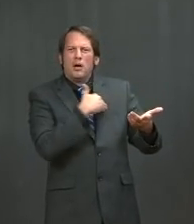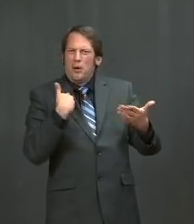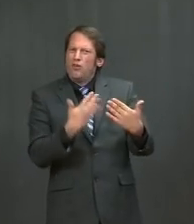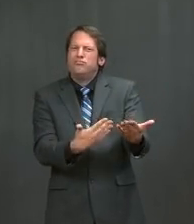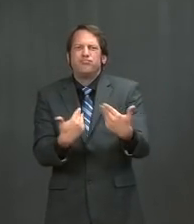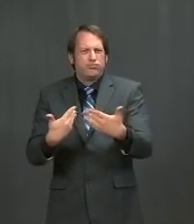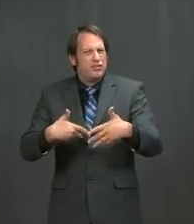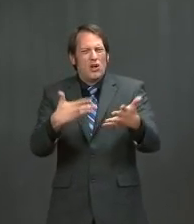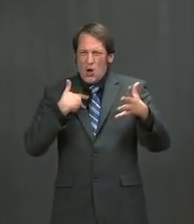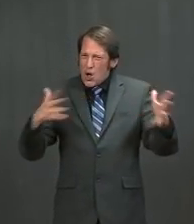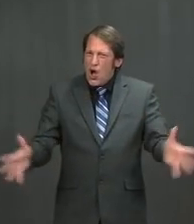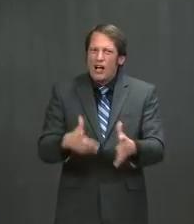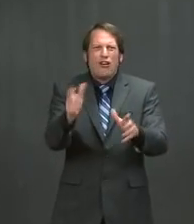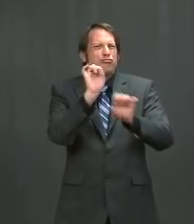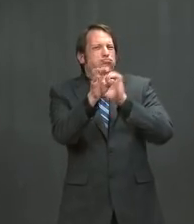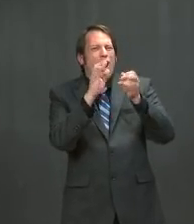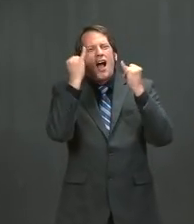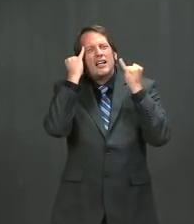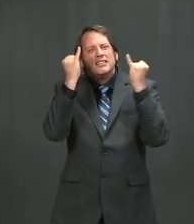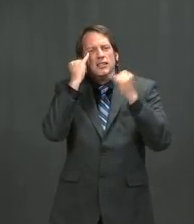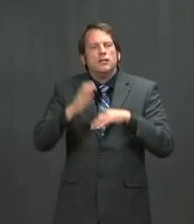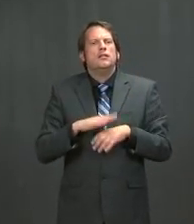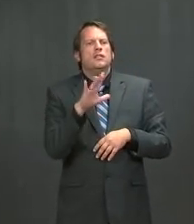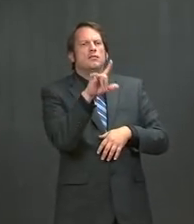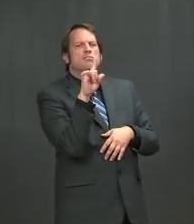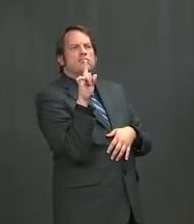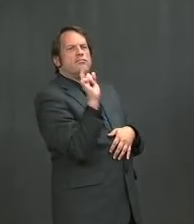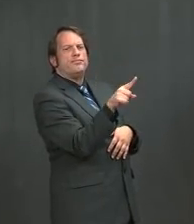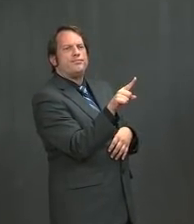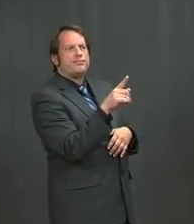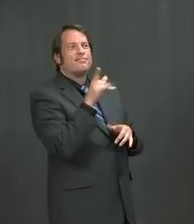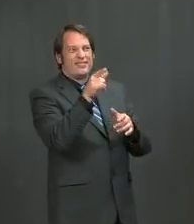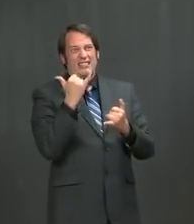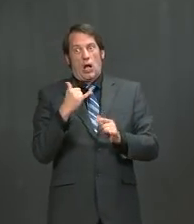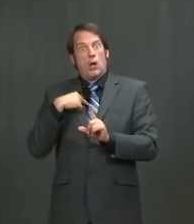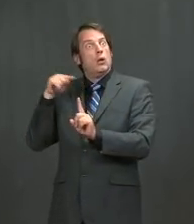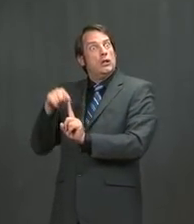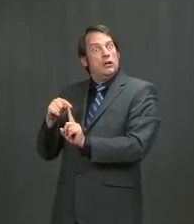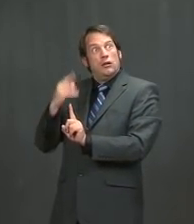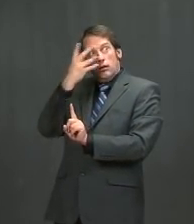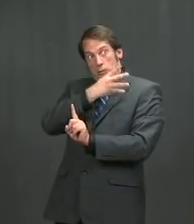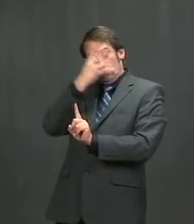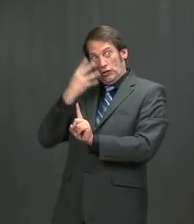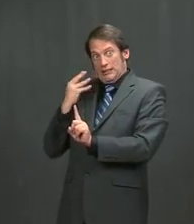The Press: Okay. And then, on immigration: We released a poll earlier today that suggests